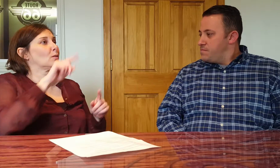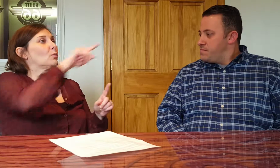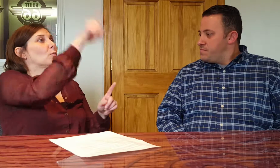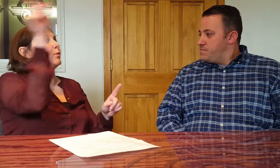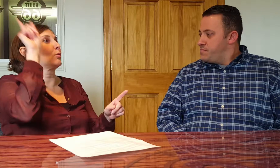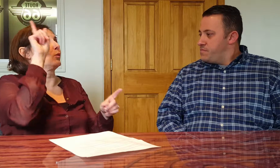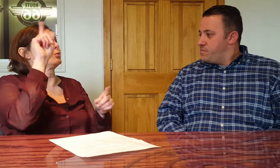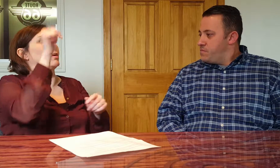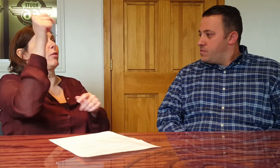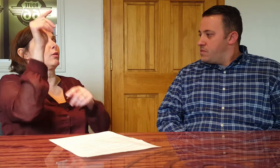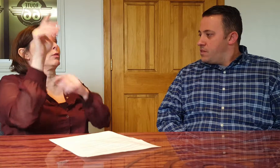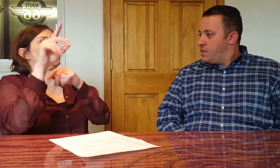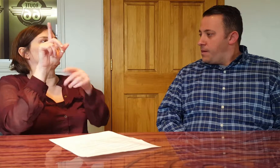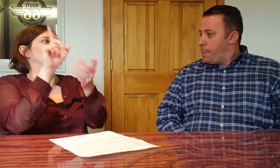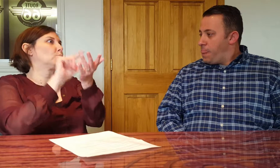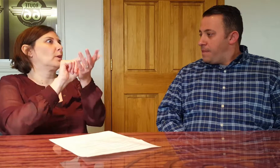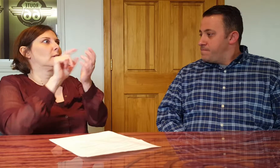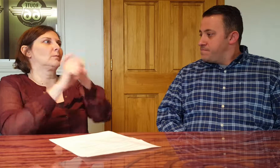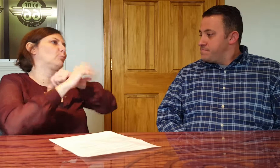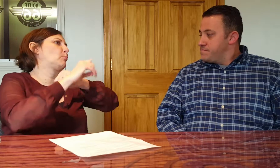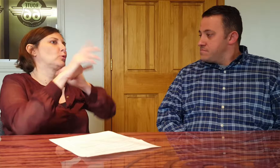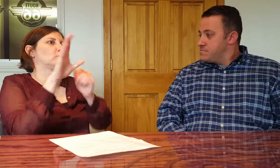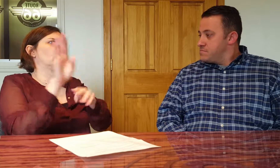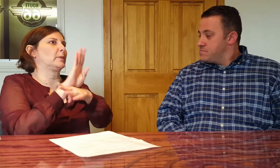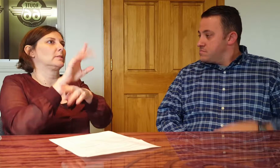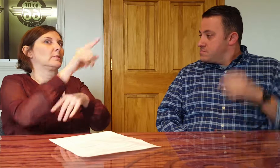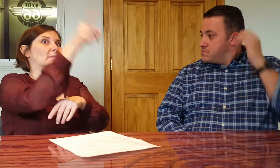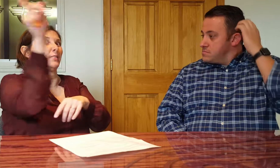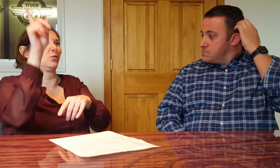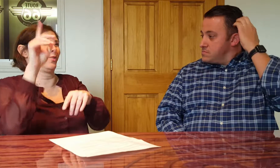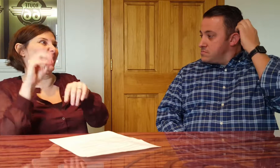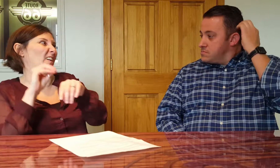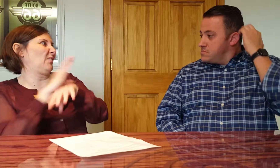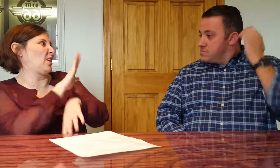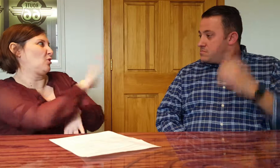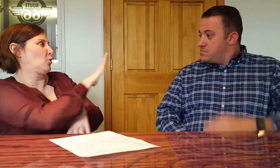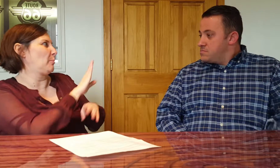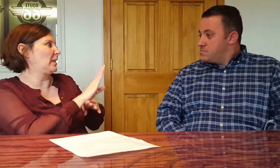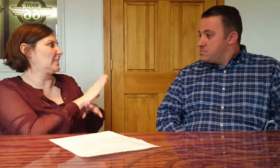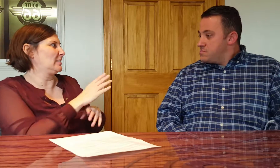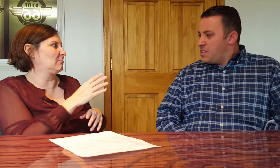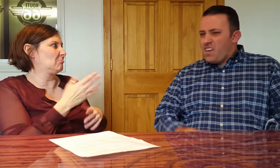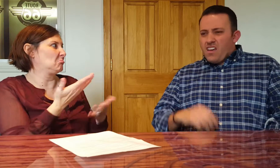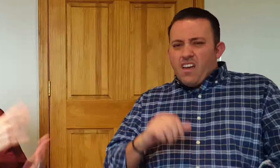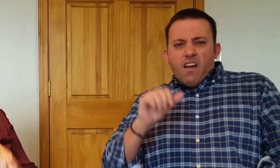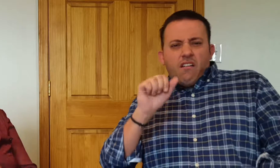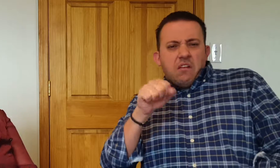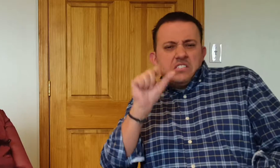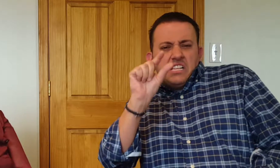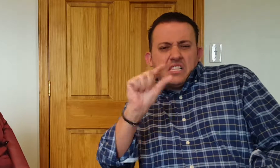So do you feel that other promotional printing businesses in the area affect your business? Well, yes and no.